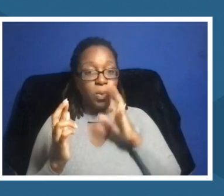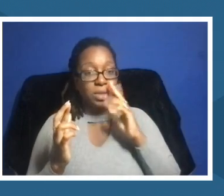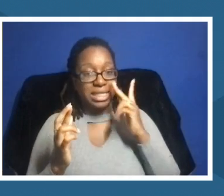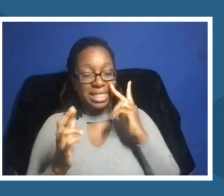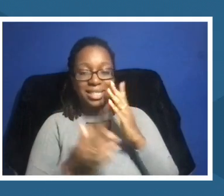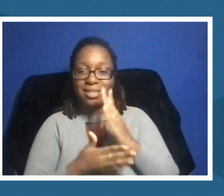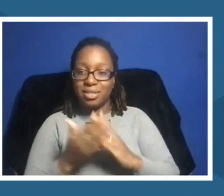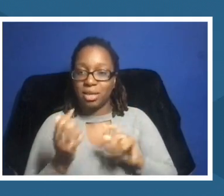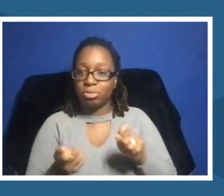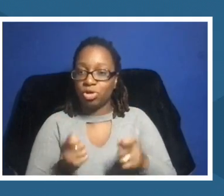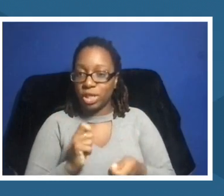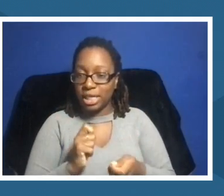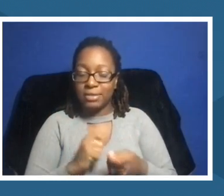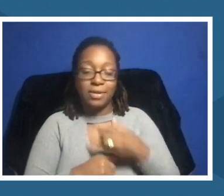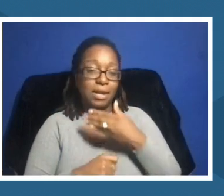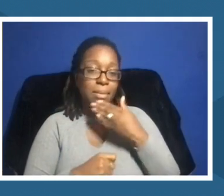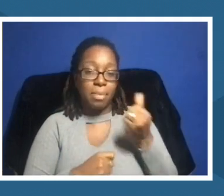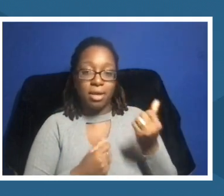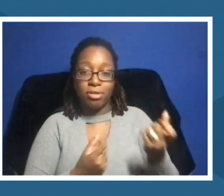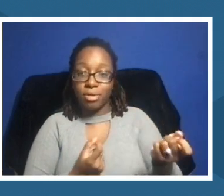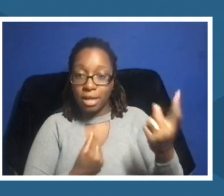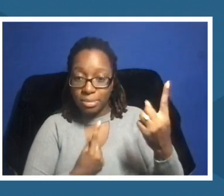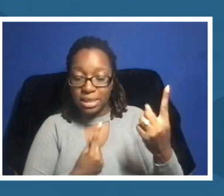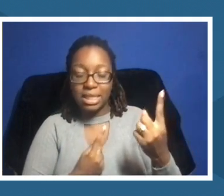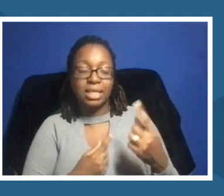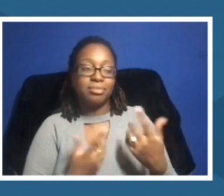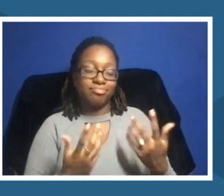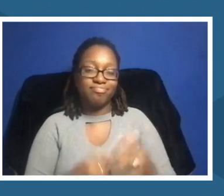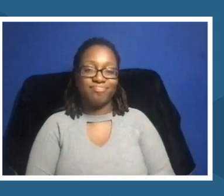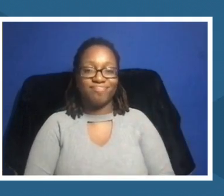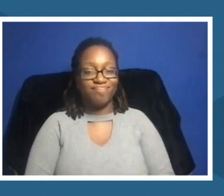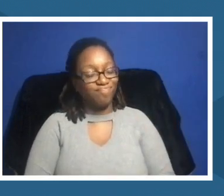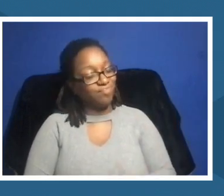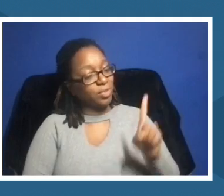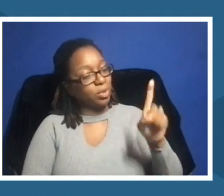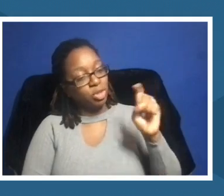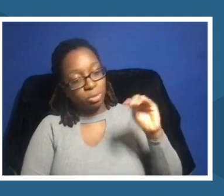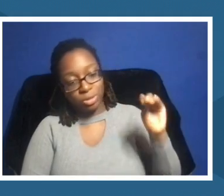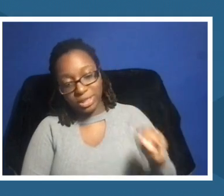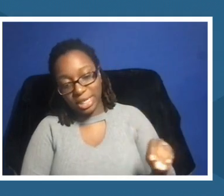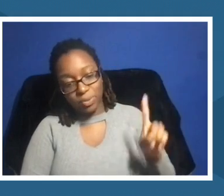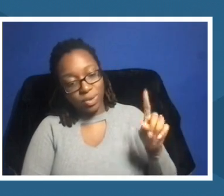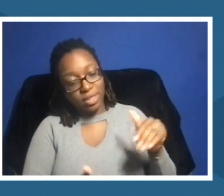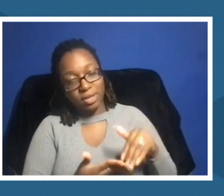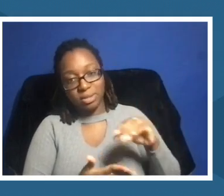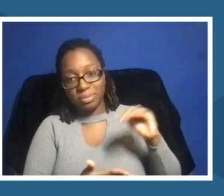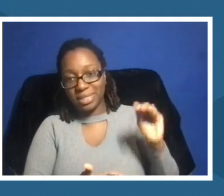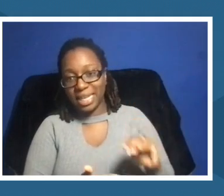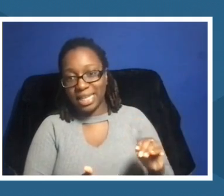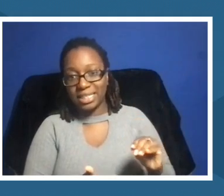understanding a thousand percent let's go to our final